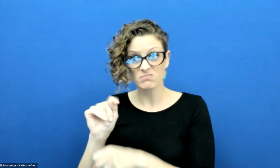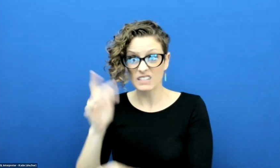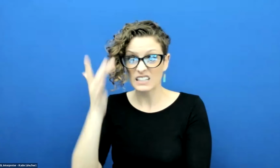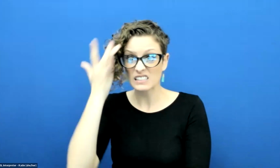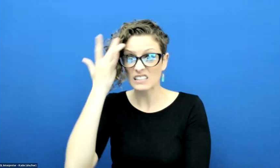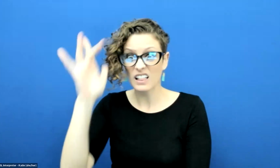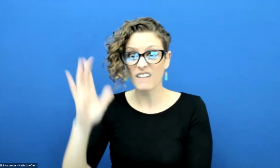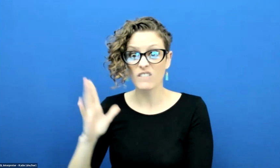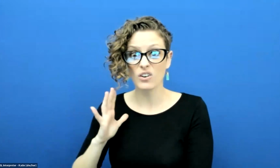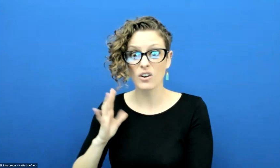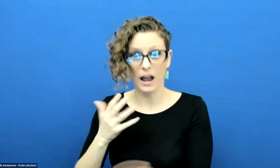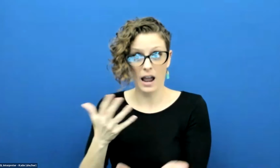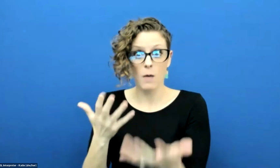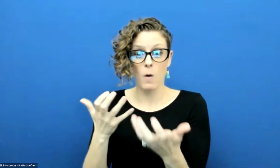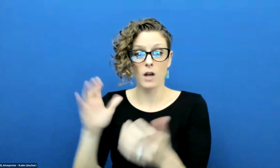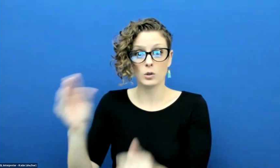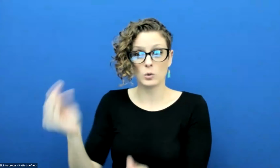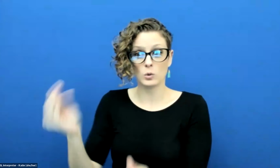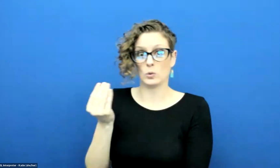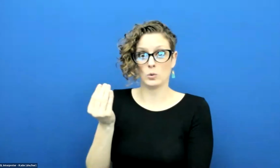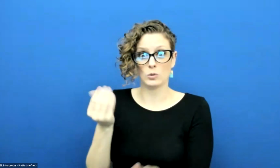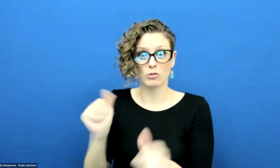to get my hands on it they're very difficult to get right now because they're out of stock